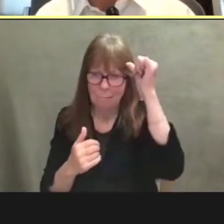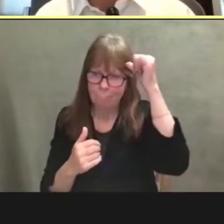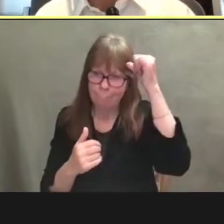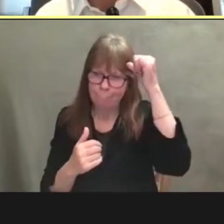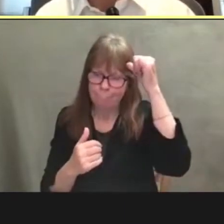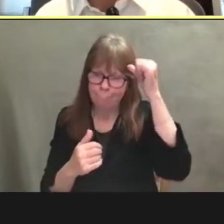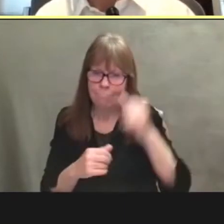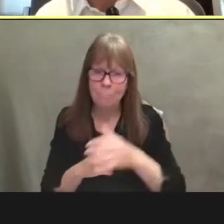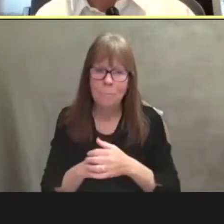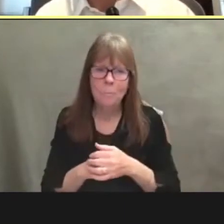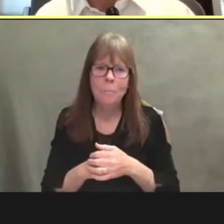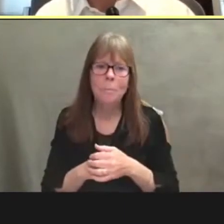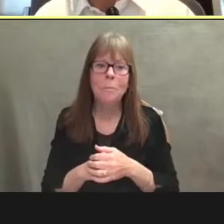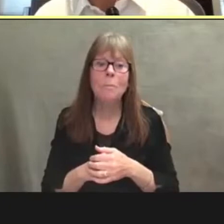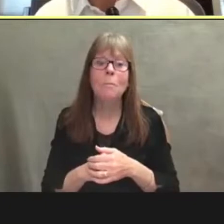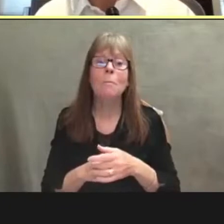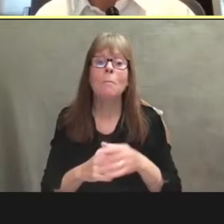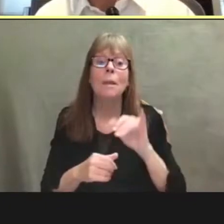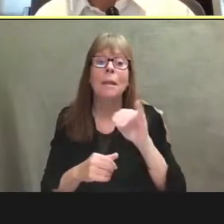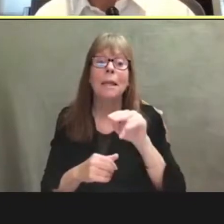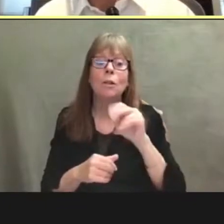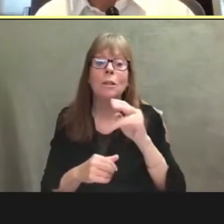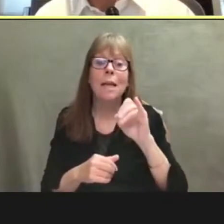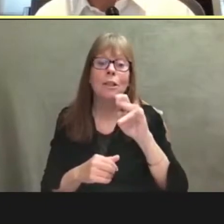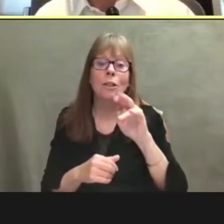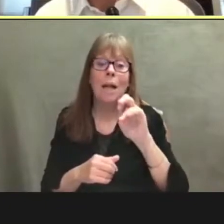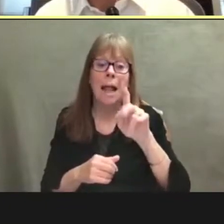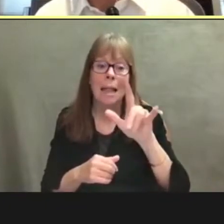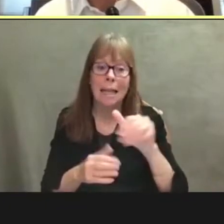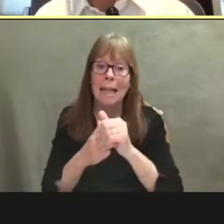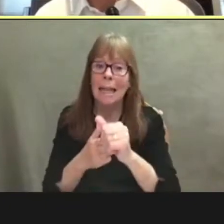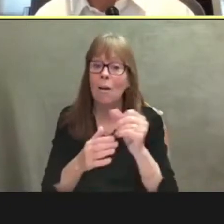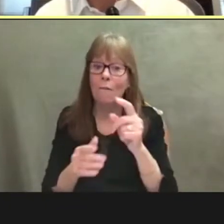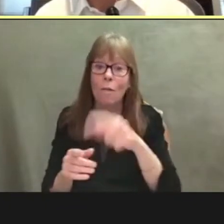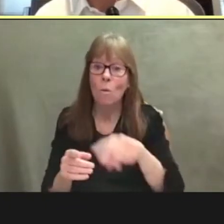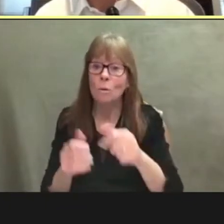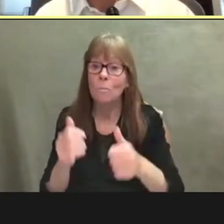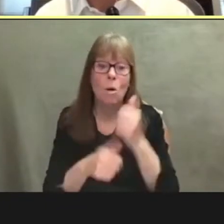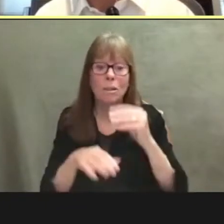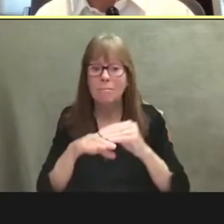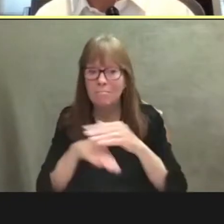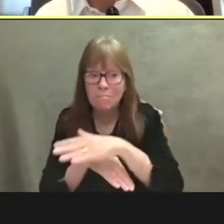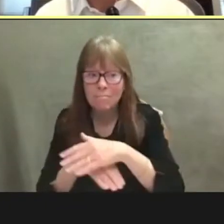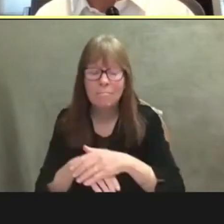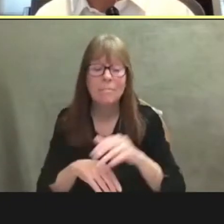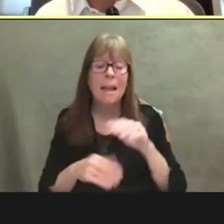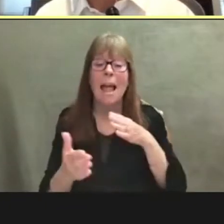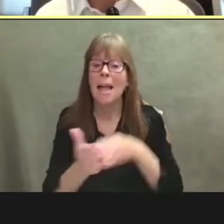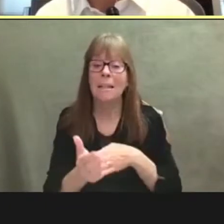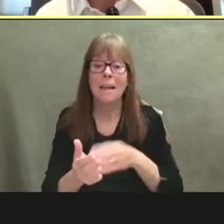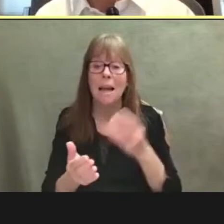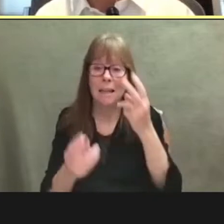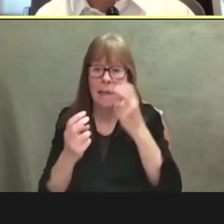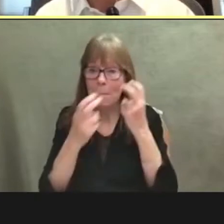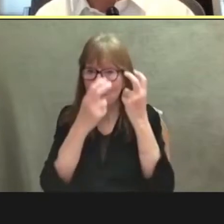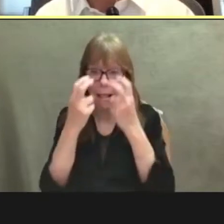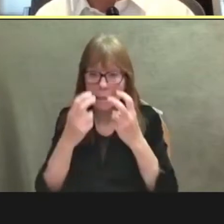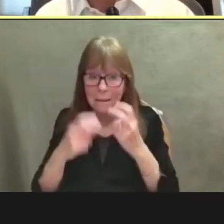hearts. Intersectionality, leadership of those most impacted, anti-capitalism, cross movement